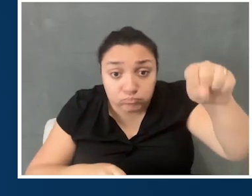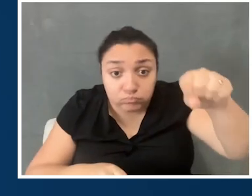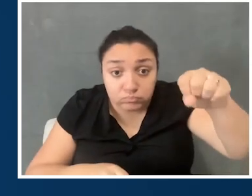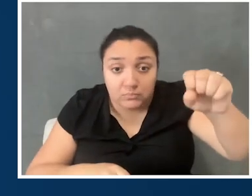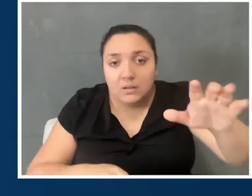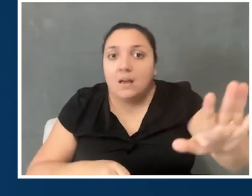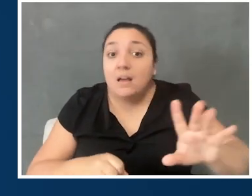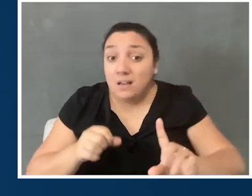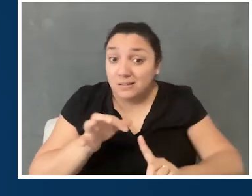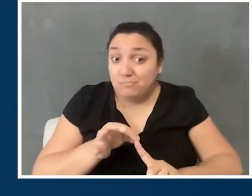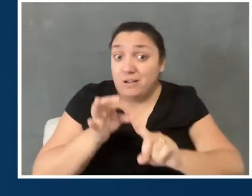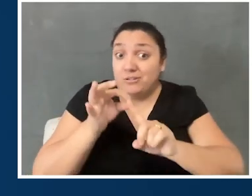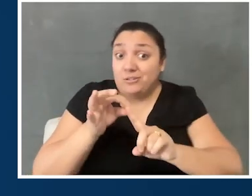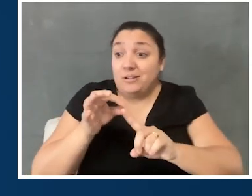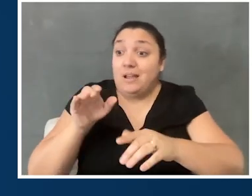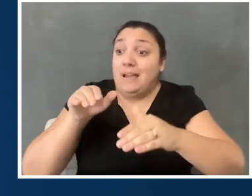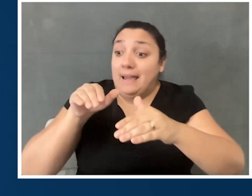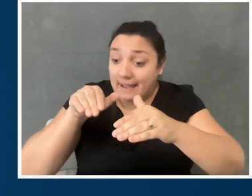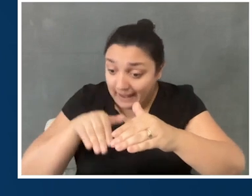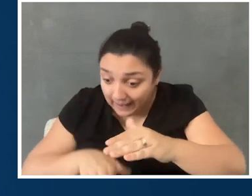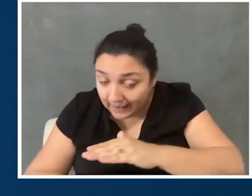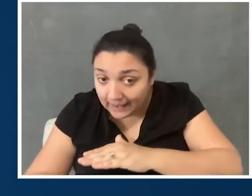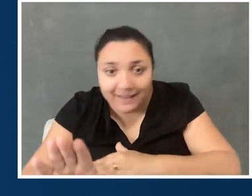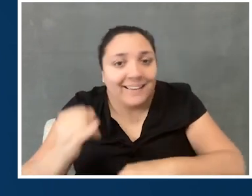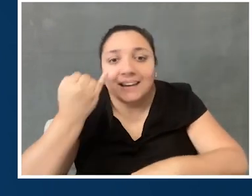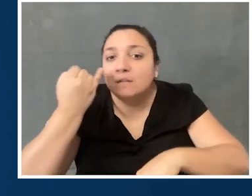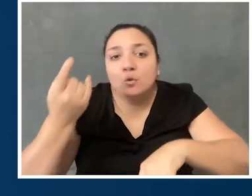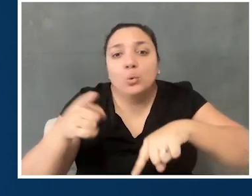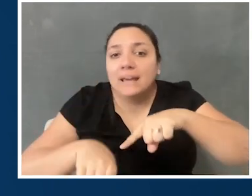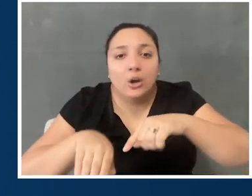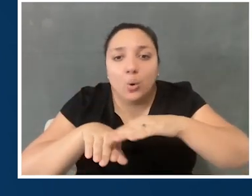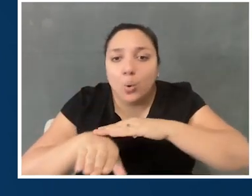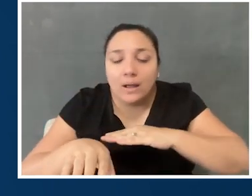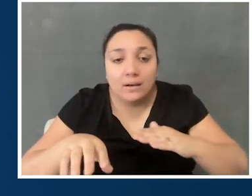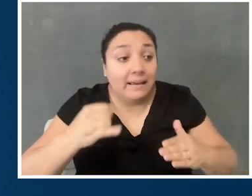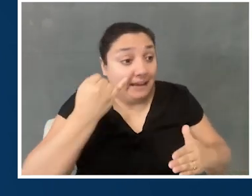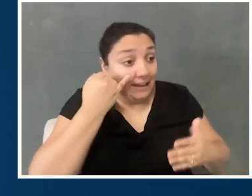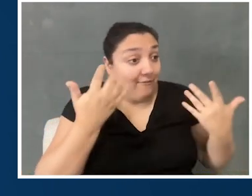especially being able to get in, right. If they can't get in then everything else is, if you've already registered,